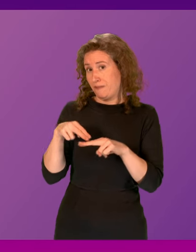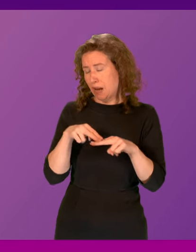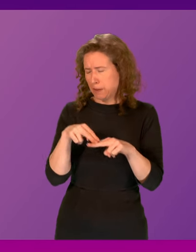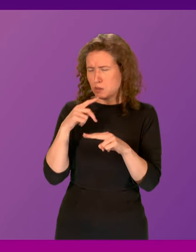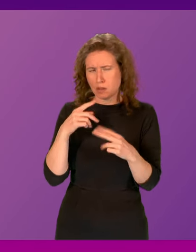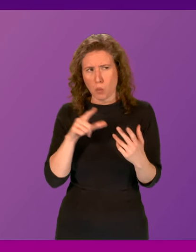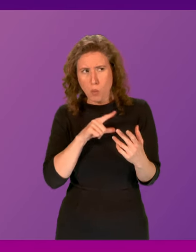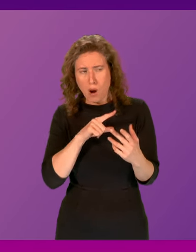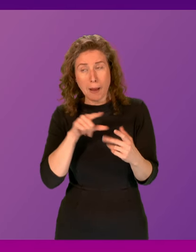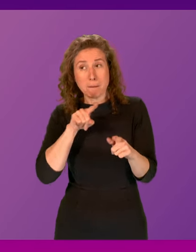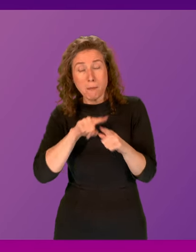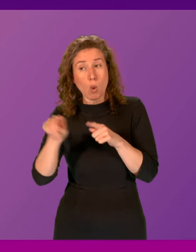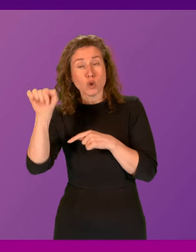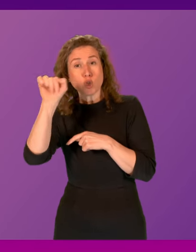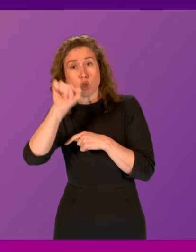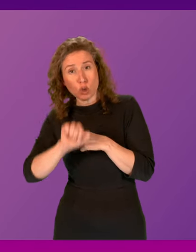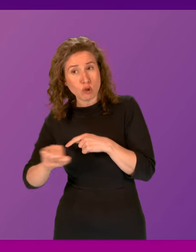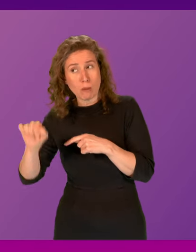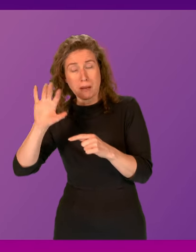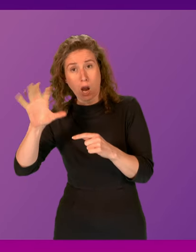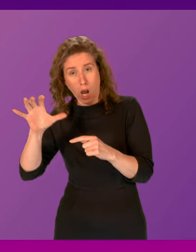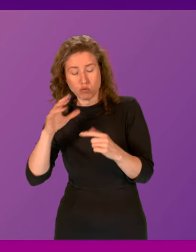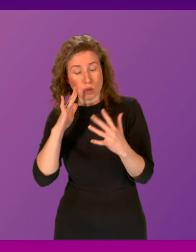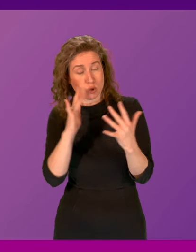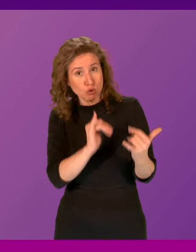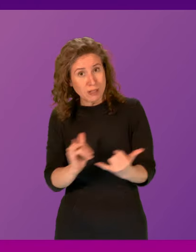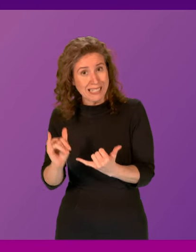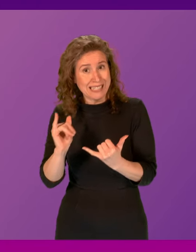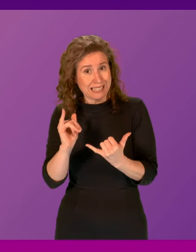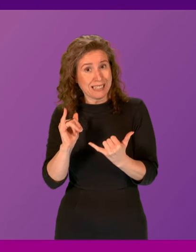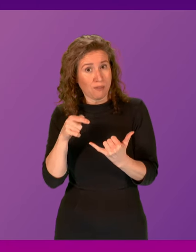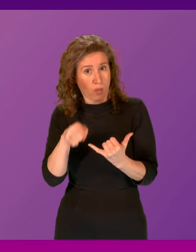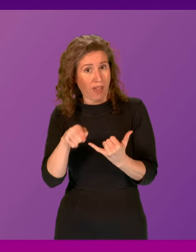of European countries screen for SMA, yet we do not. I have been campaigning